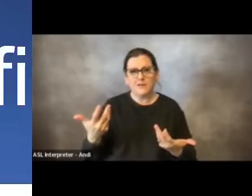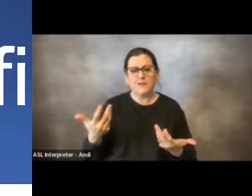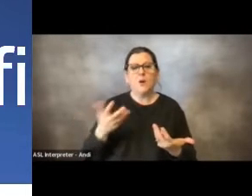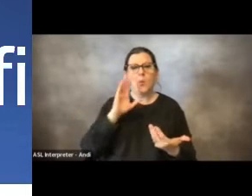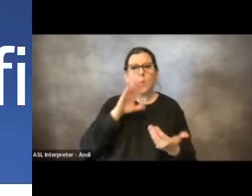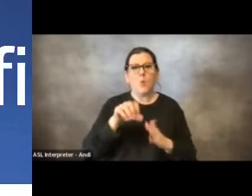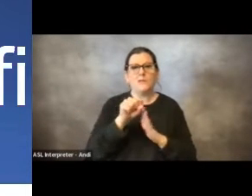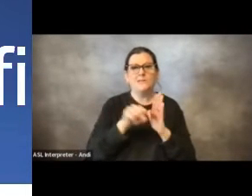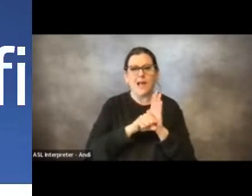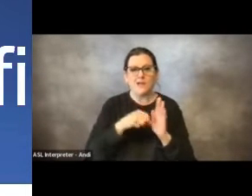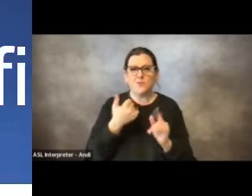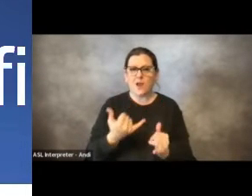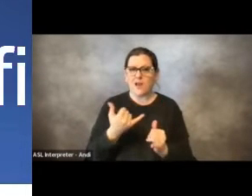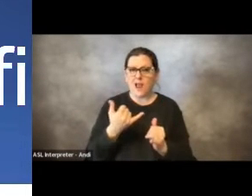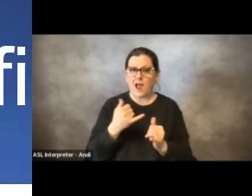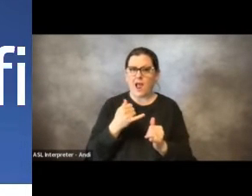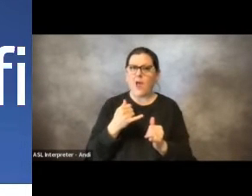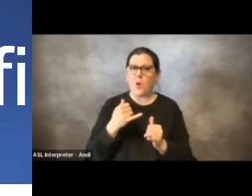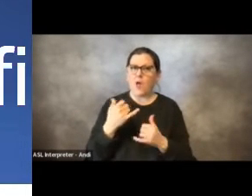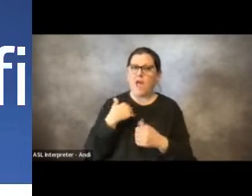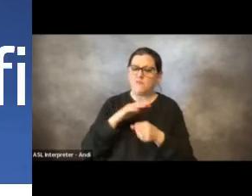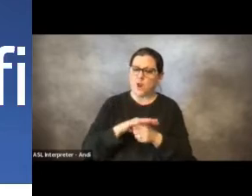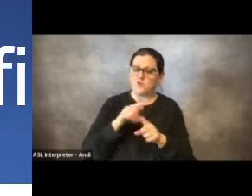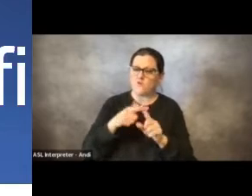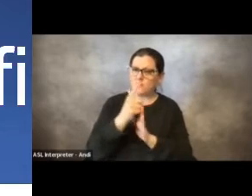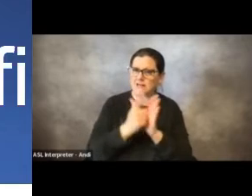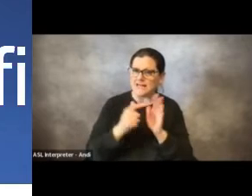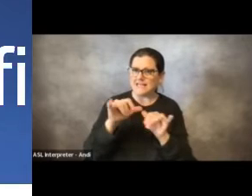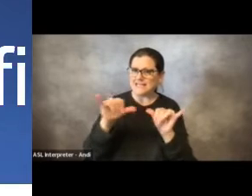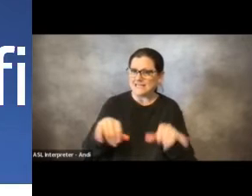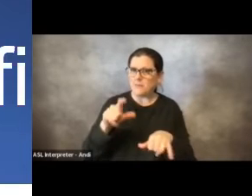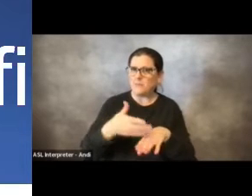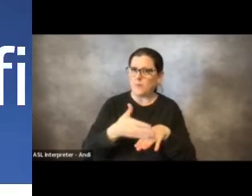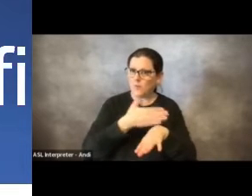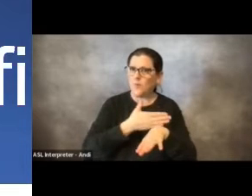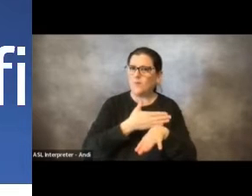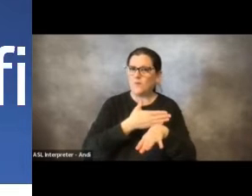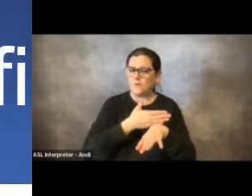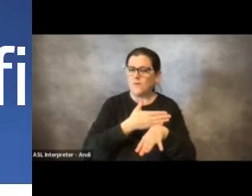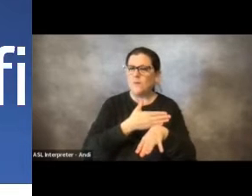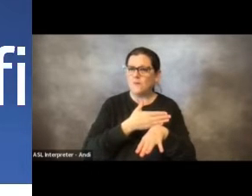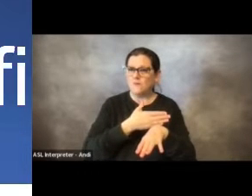experiencing pressure from the legal system to make improvements in the space. And so we know there's an urgency to